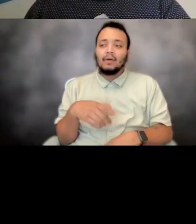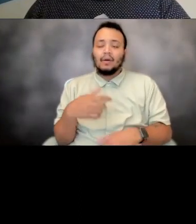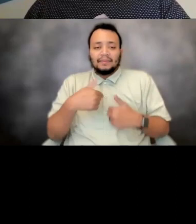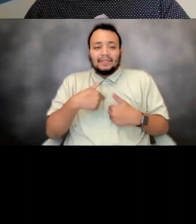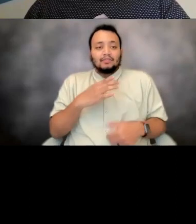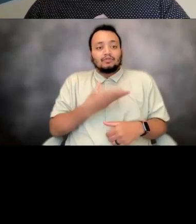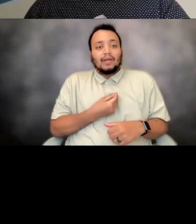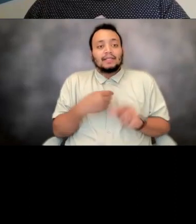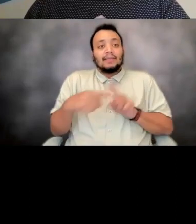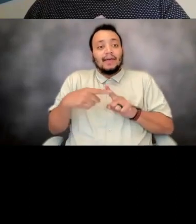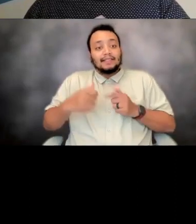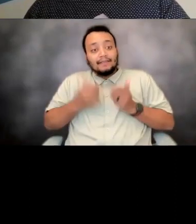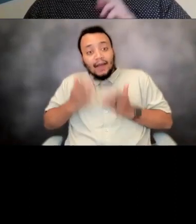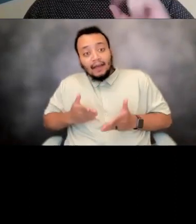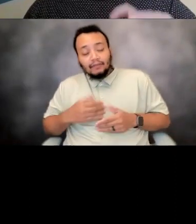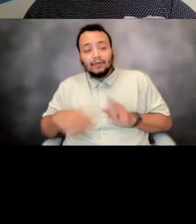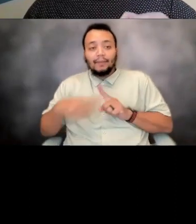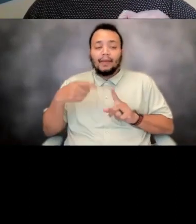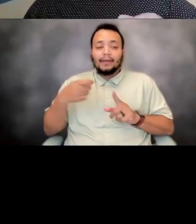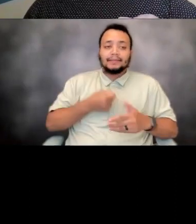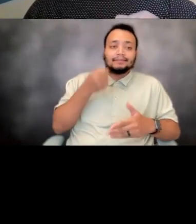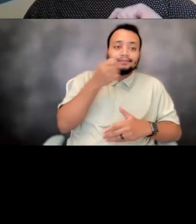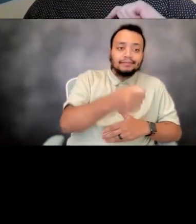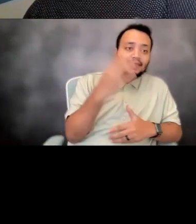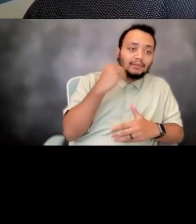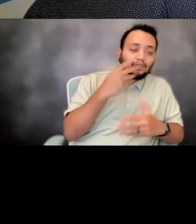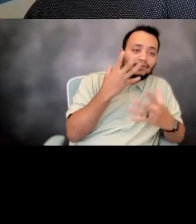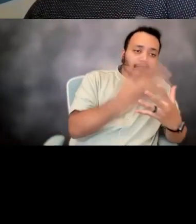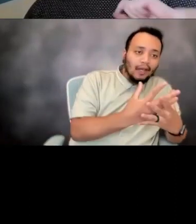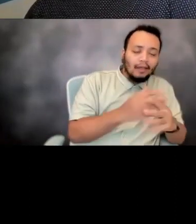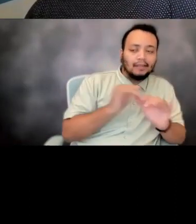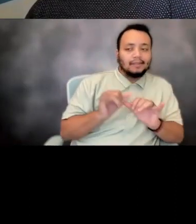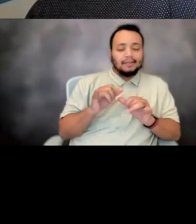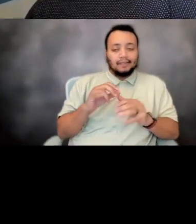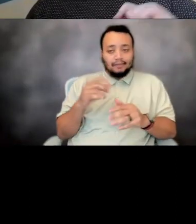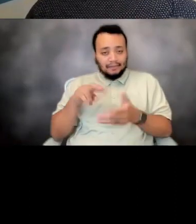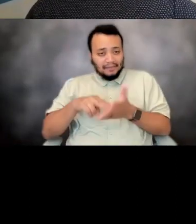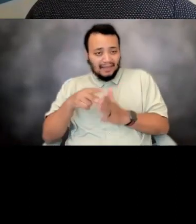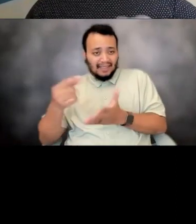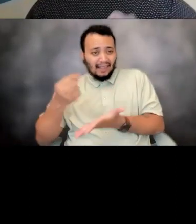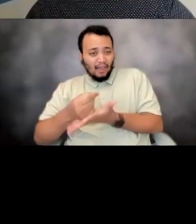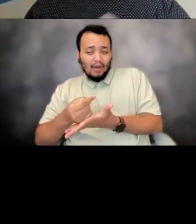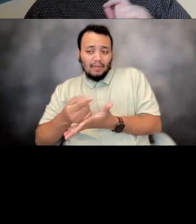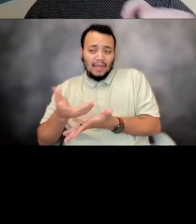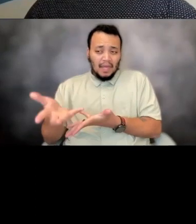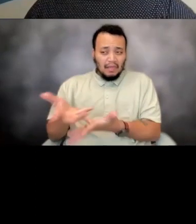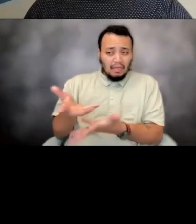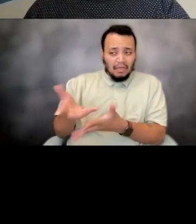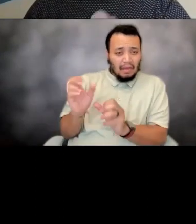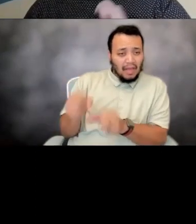and that, you know, the more providers were upfront about what they would and wouldn't do